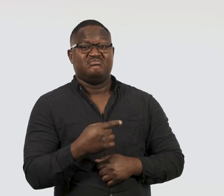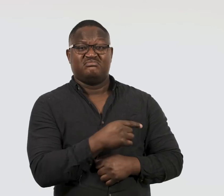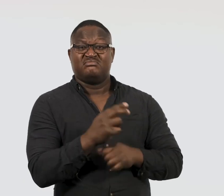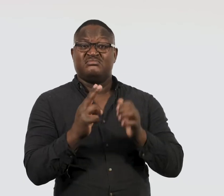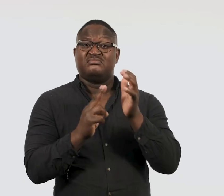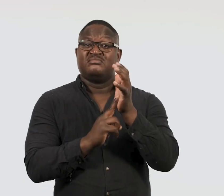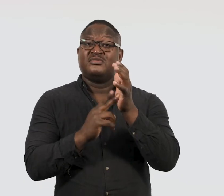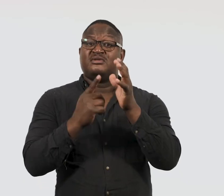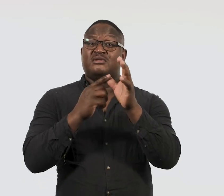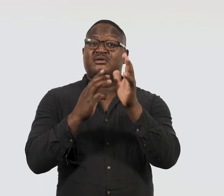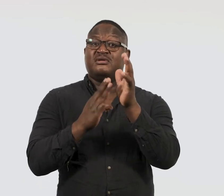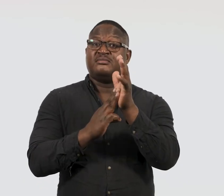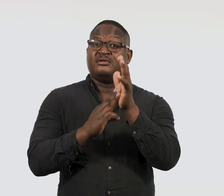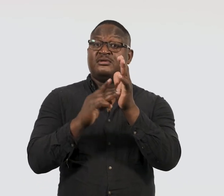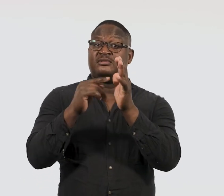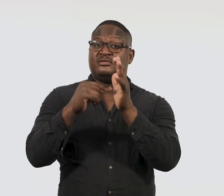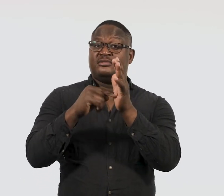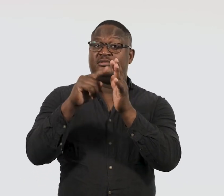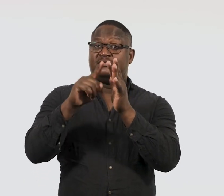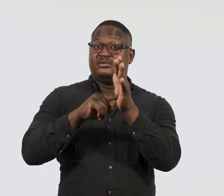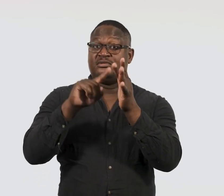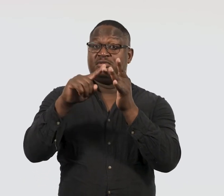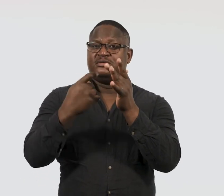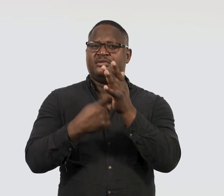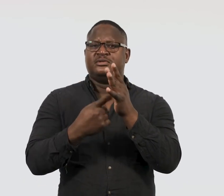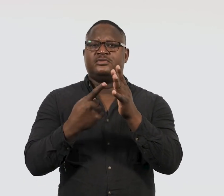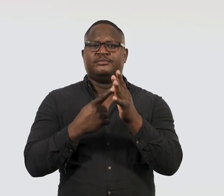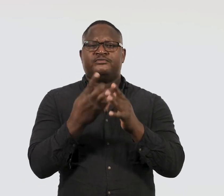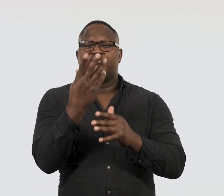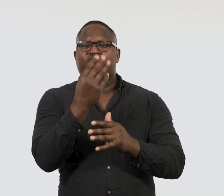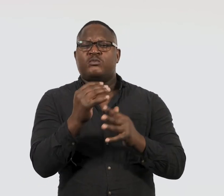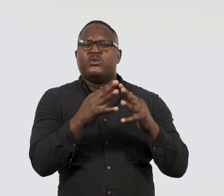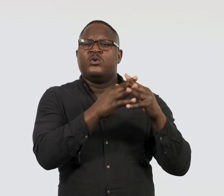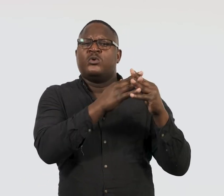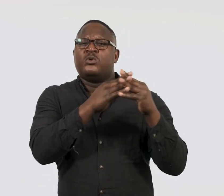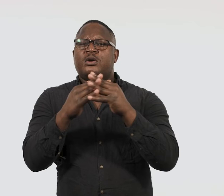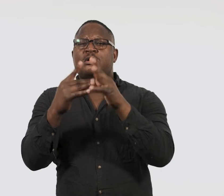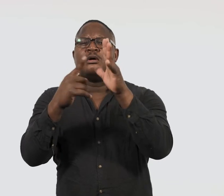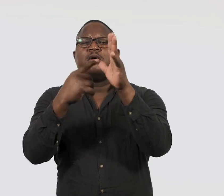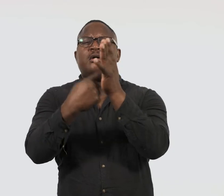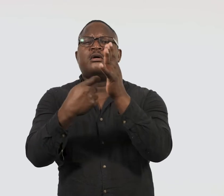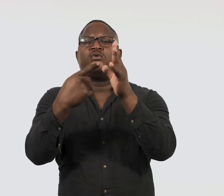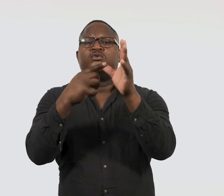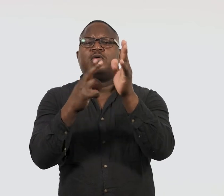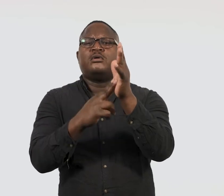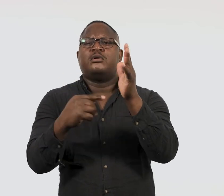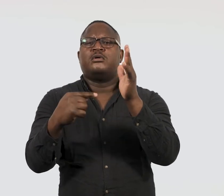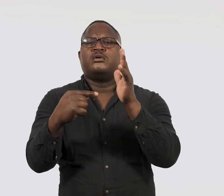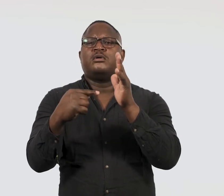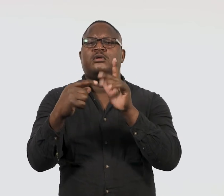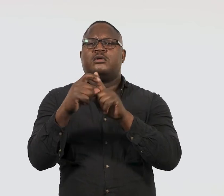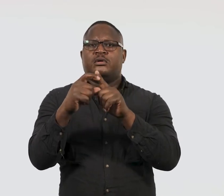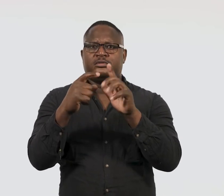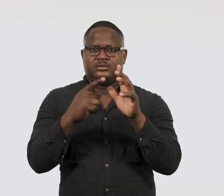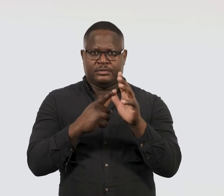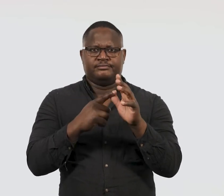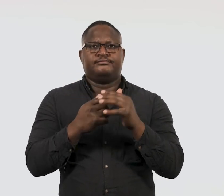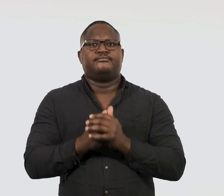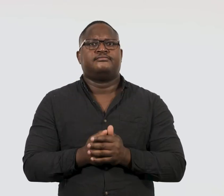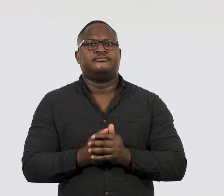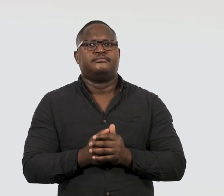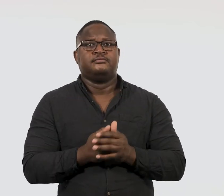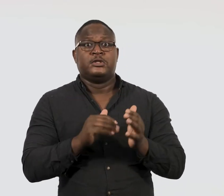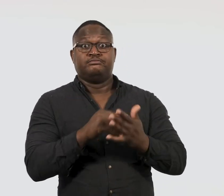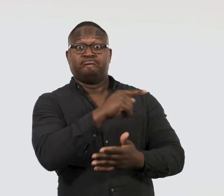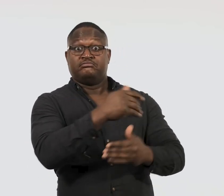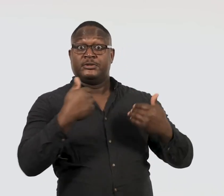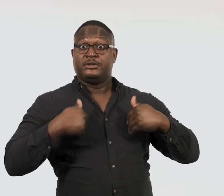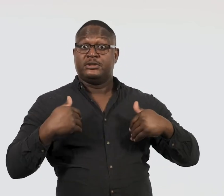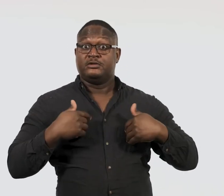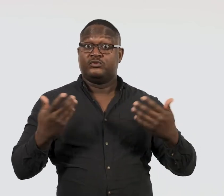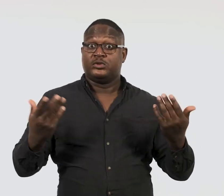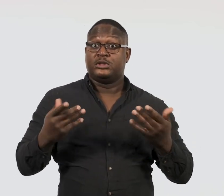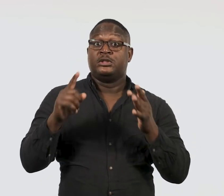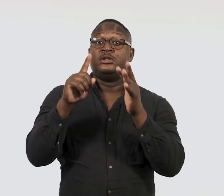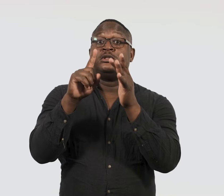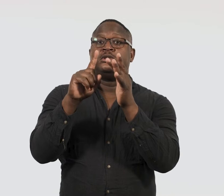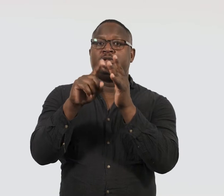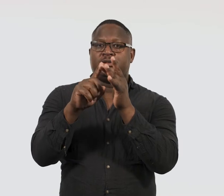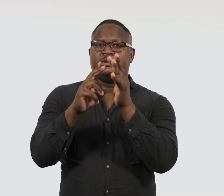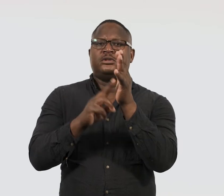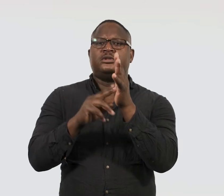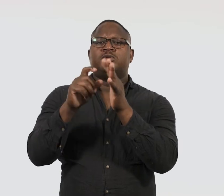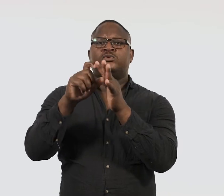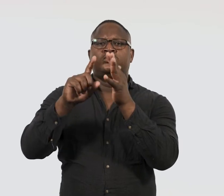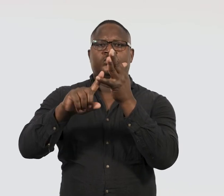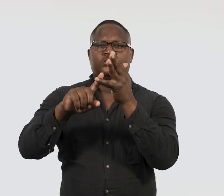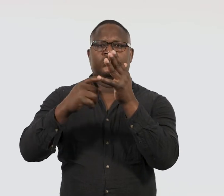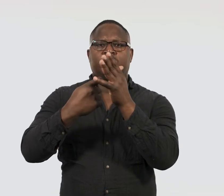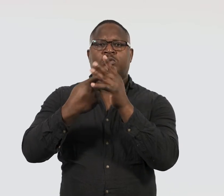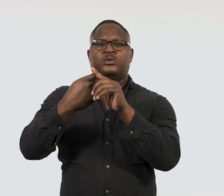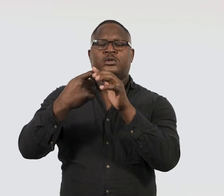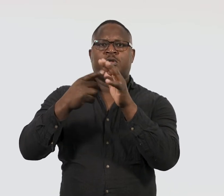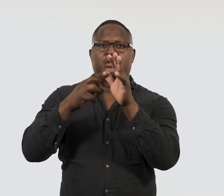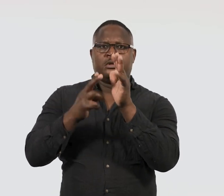A Western Aranda man, Namatjira lives in Indulkana in